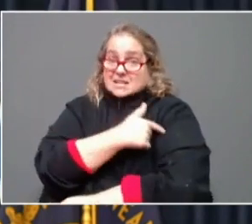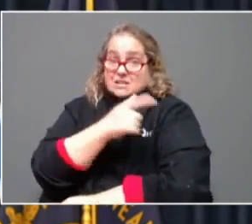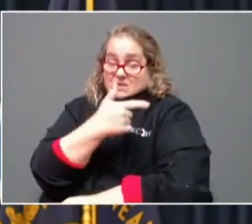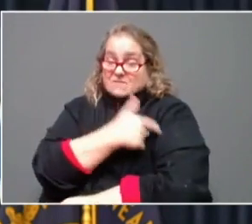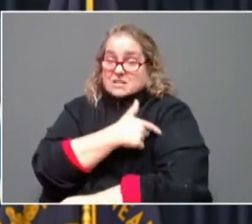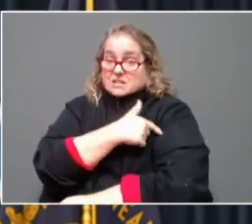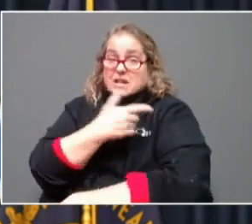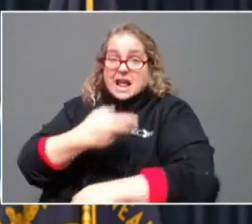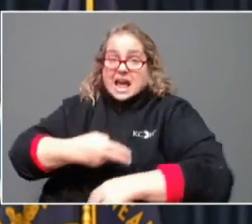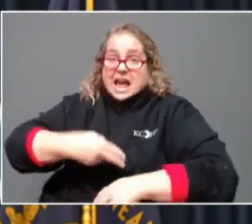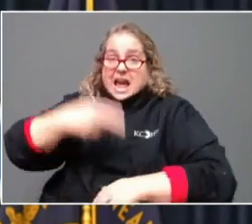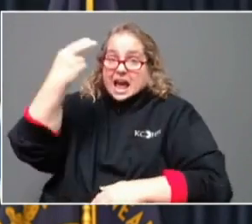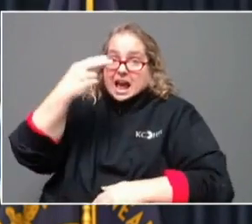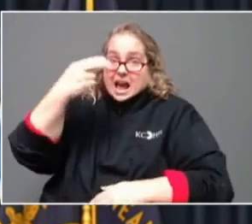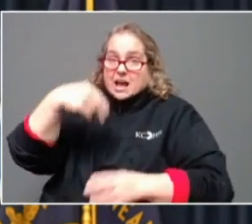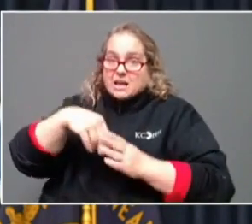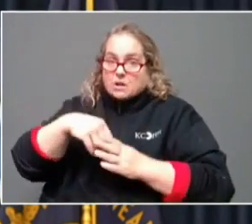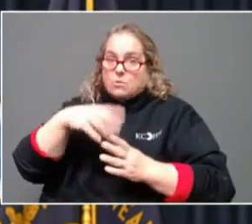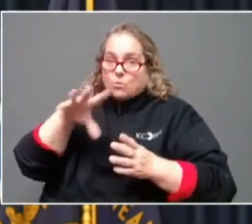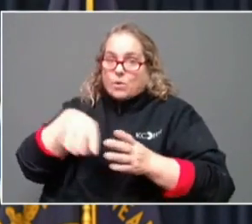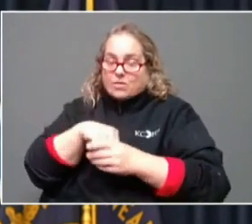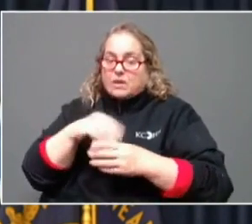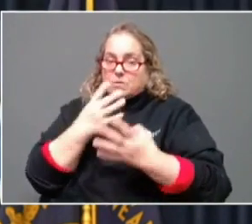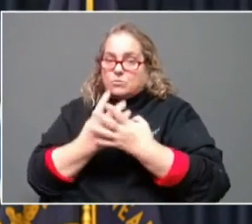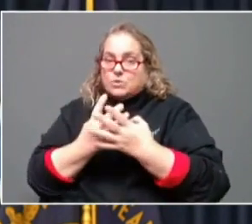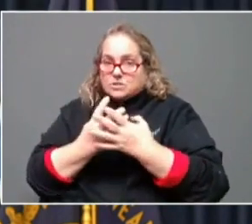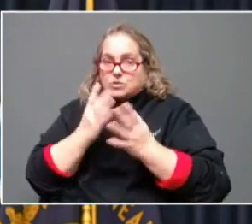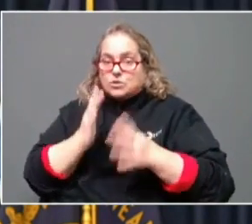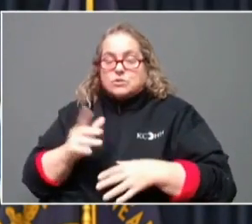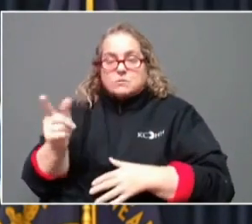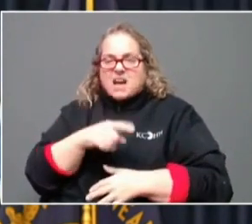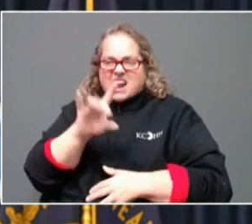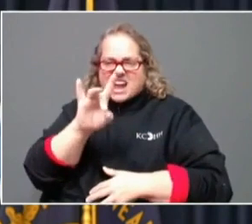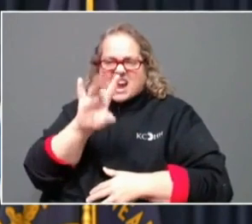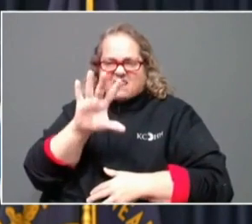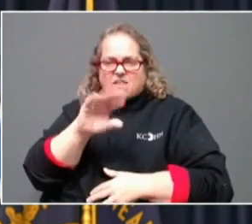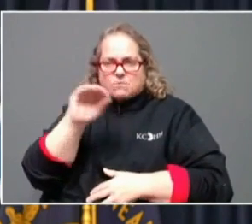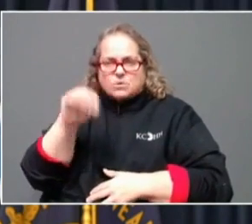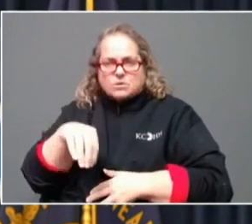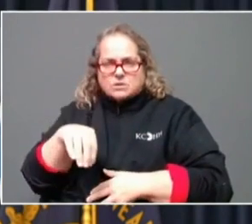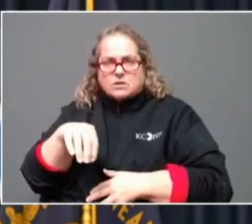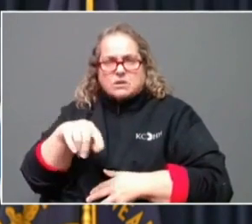in the inmate population. It's about 85%. There are very few to no hospital